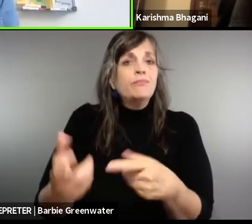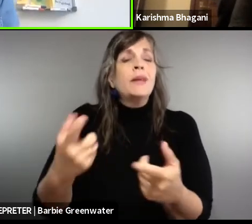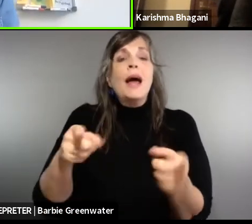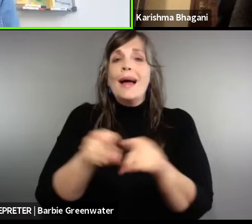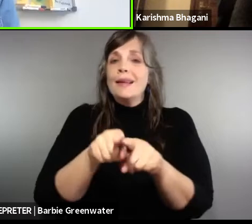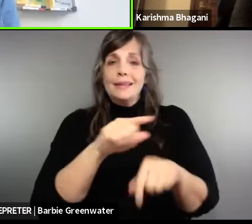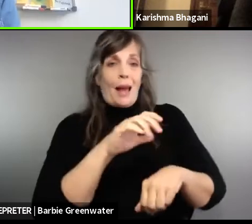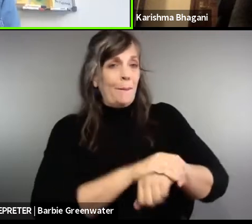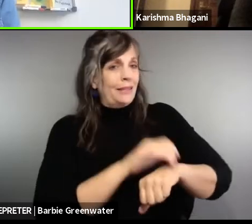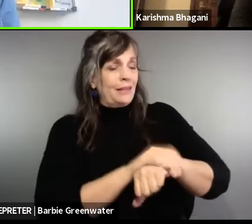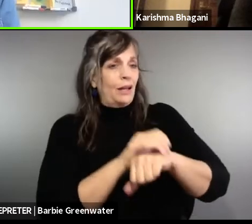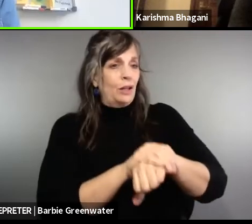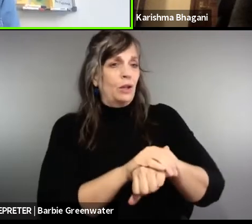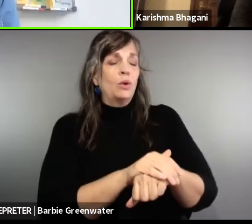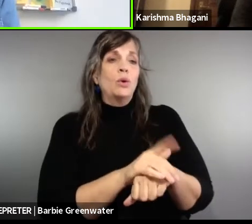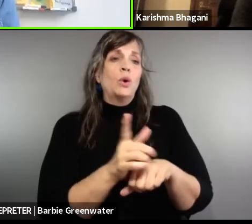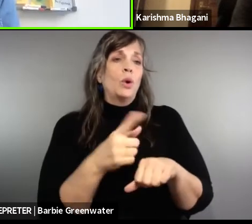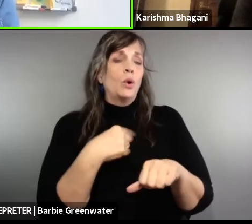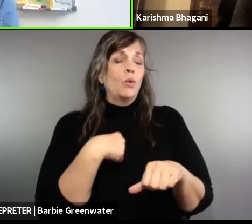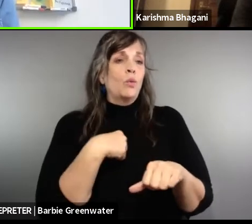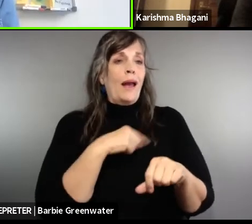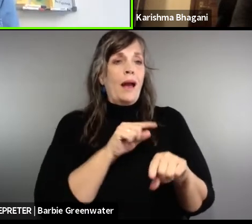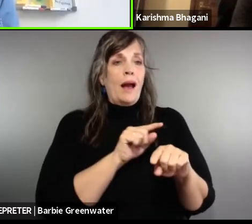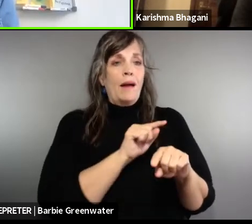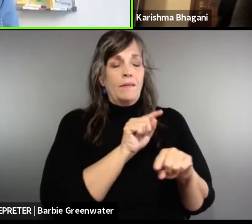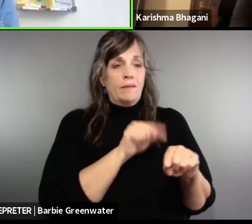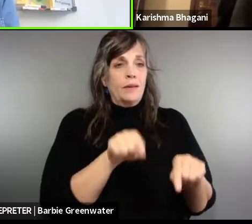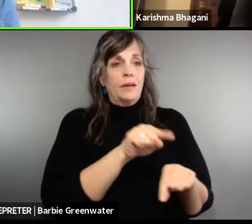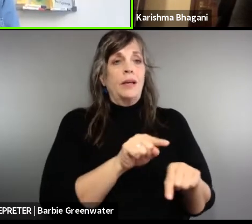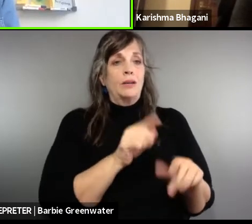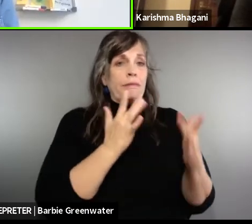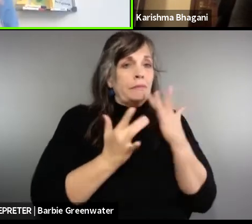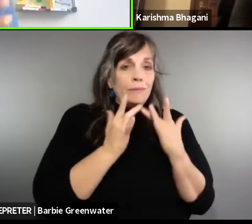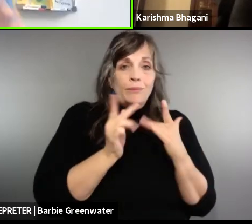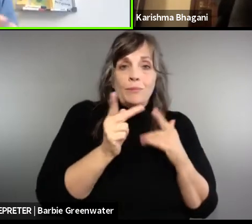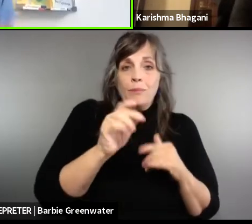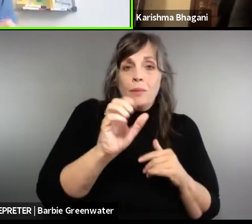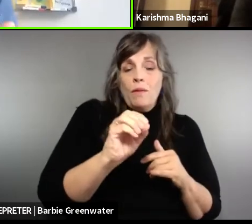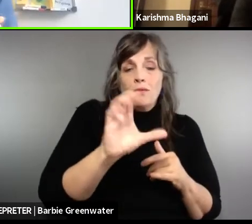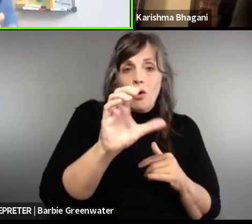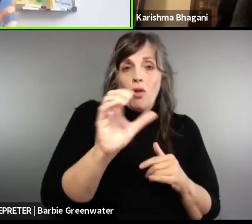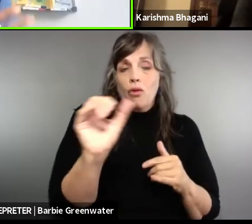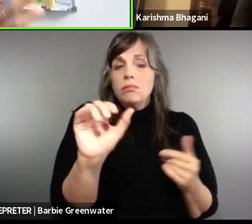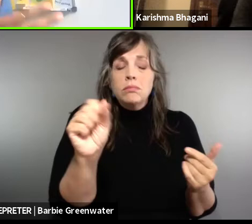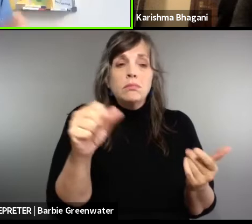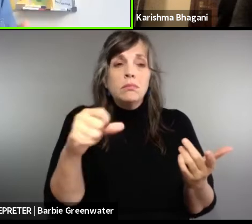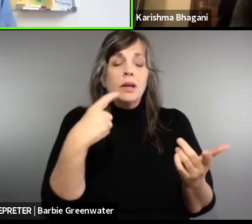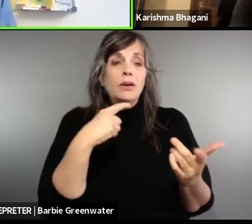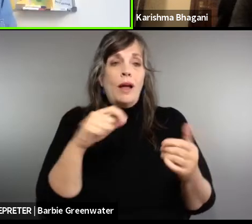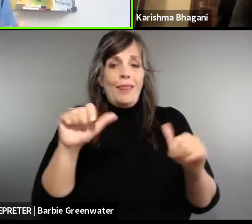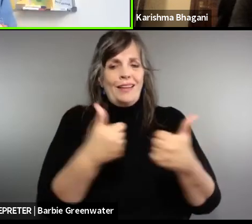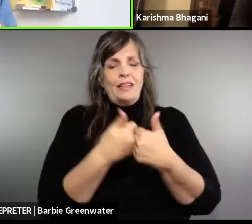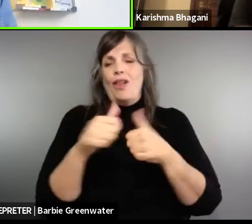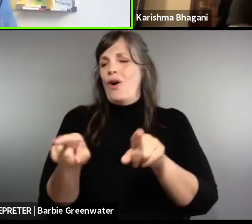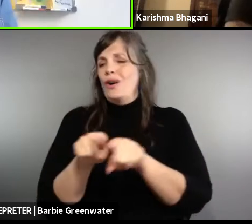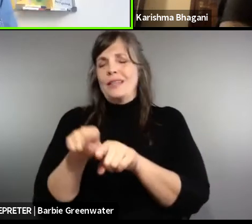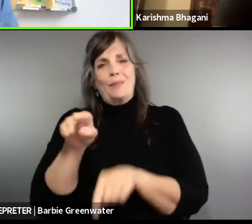we have a shortage of people of color who are producing. It's very similar. The challenges are very similar on the continent.